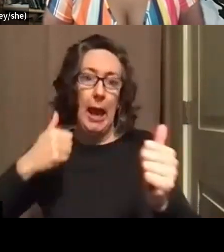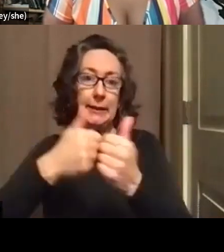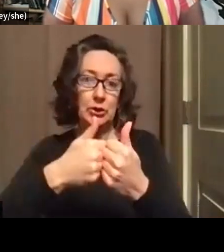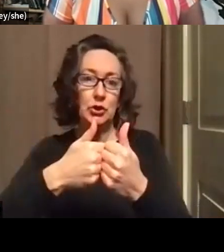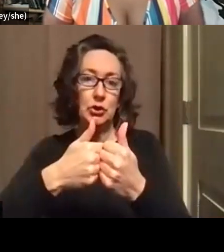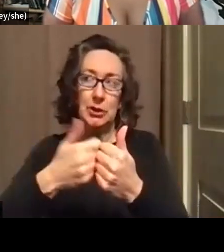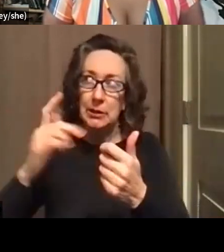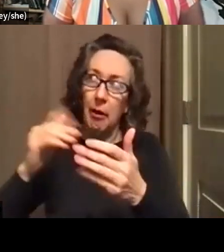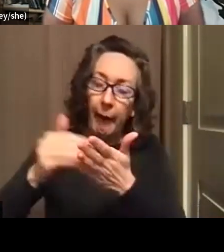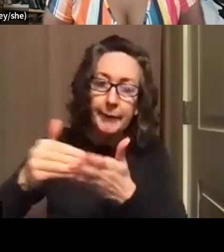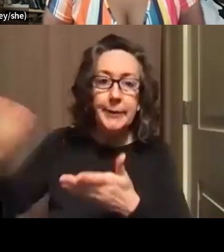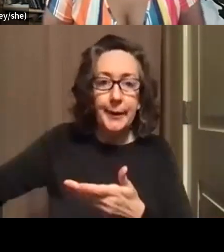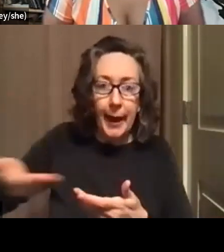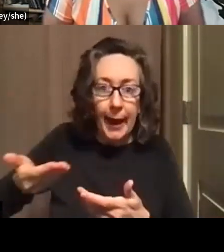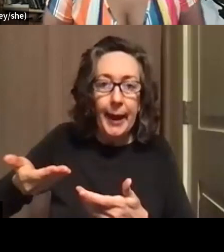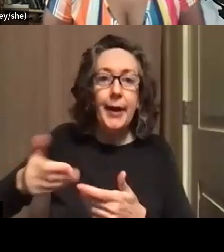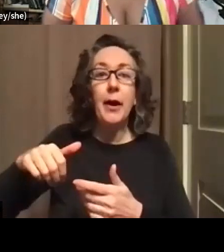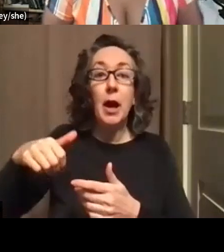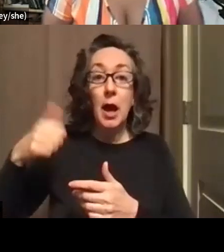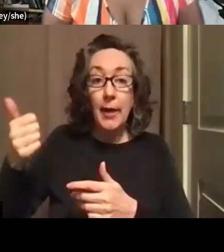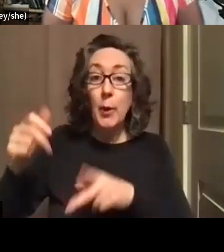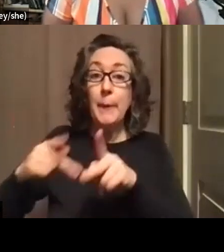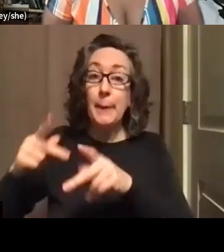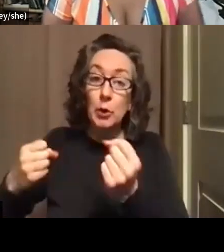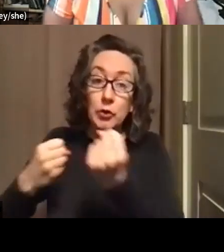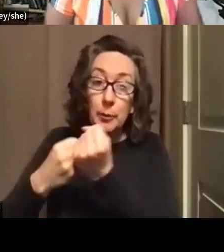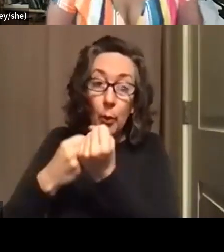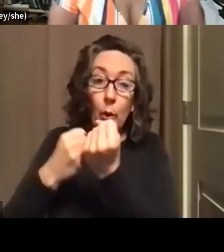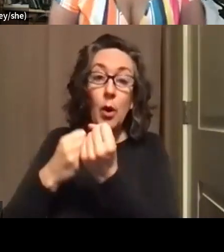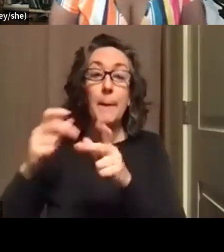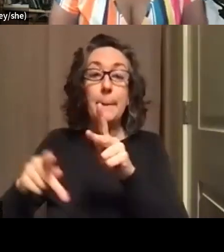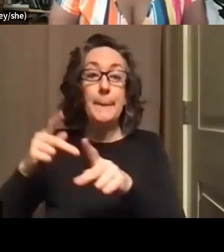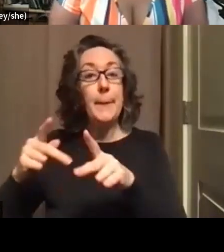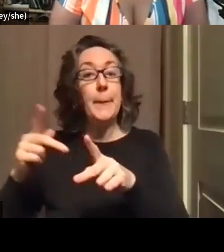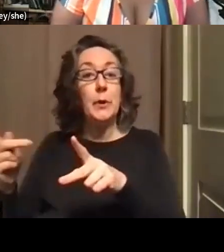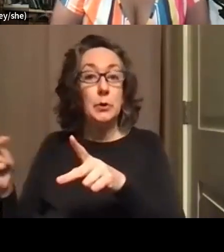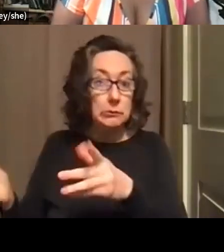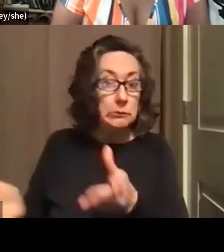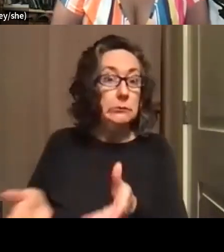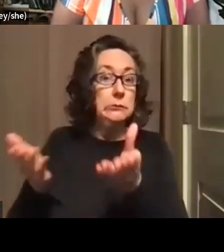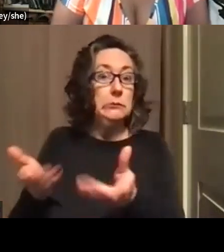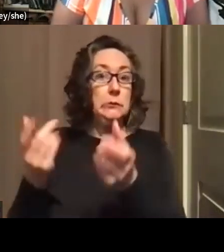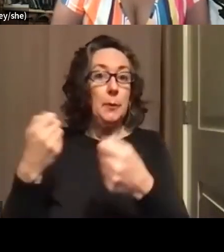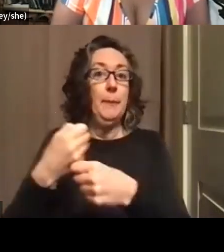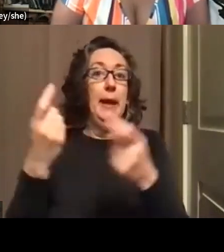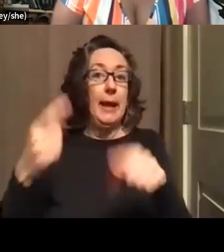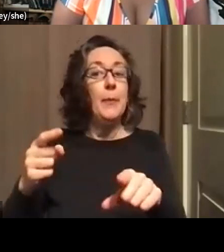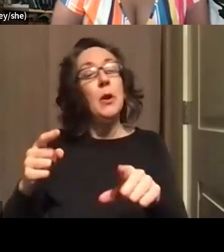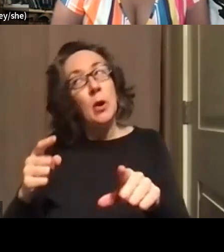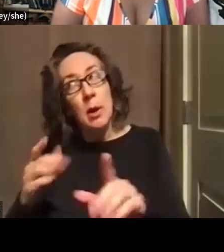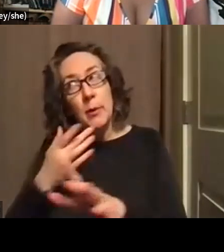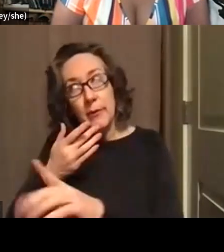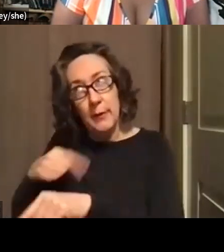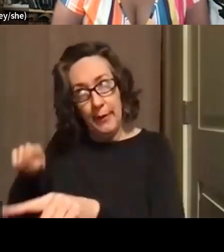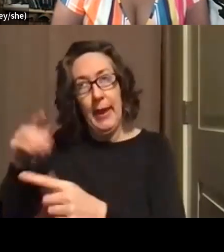hire additional support and assistance, preferably assistance that know what they are doing,